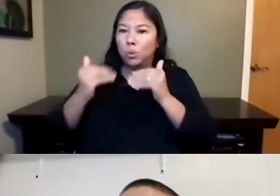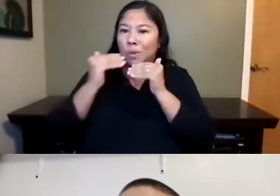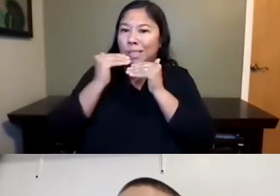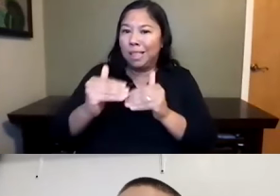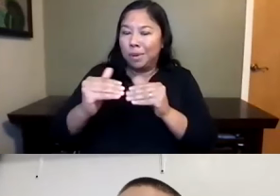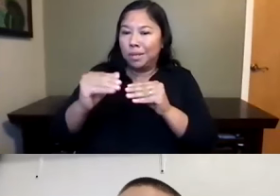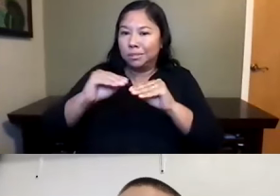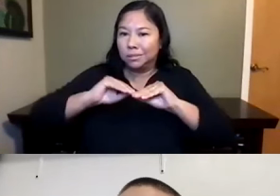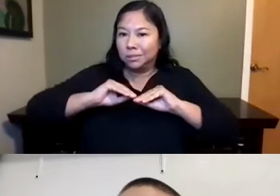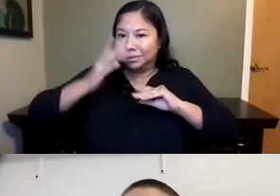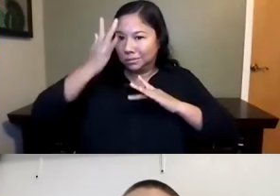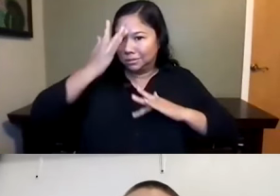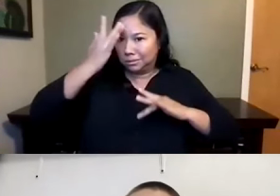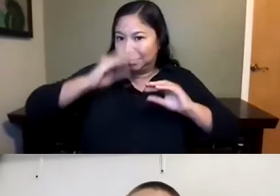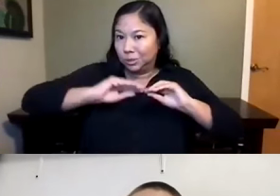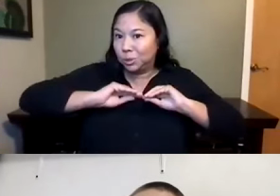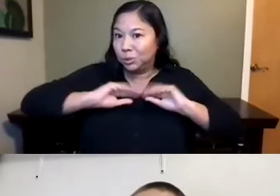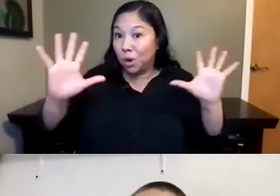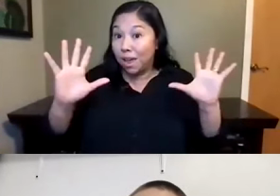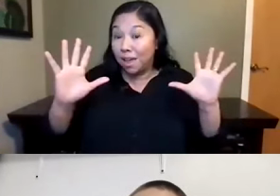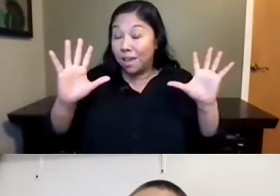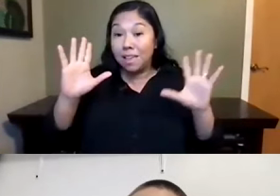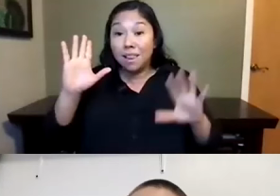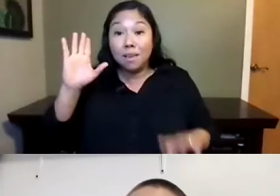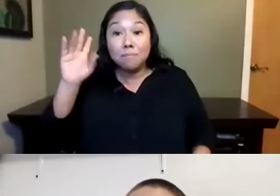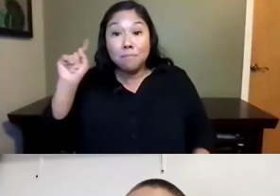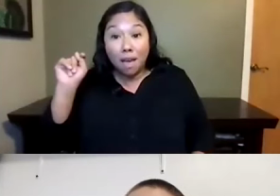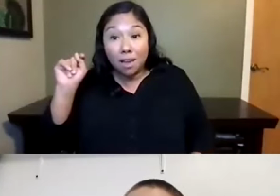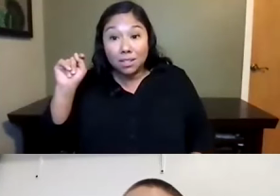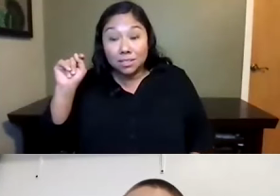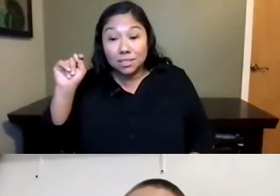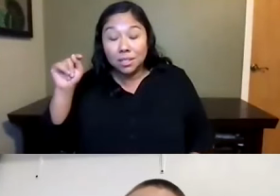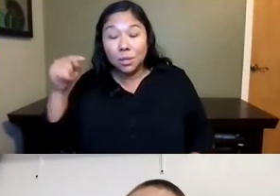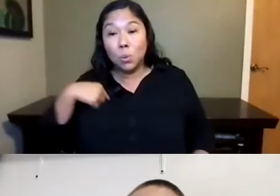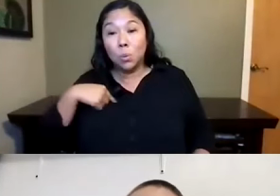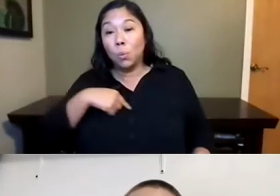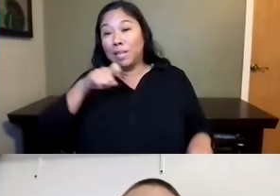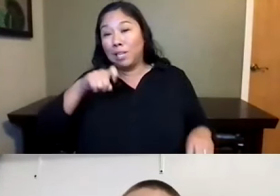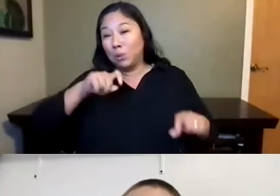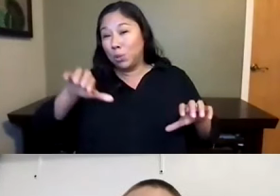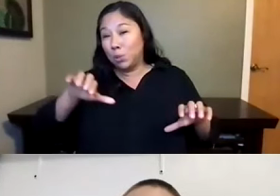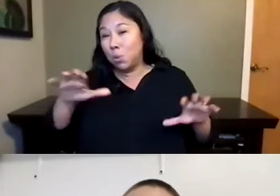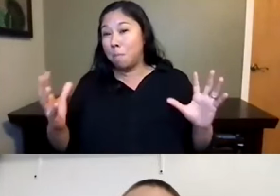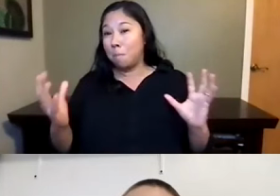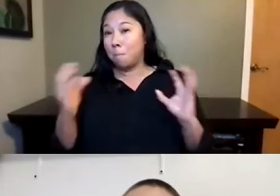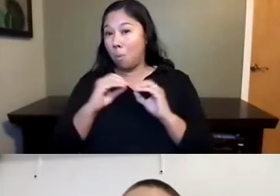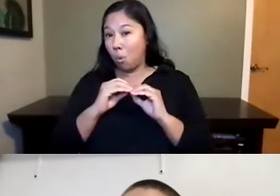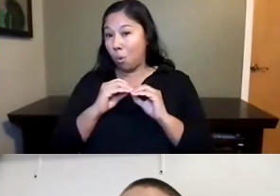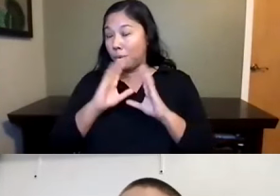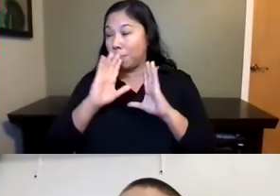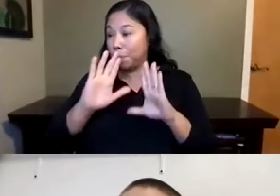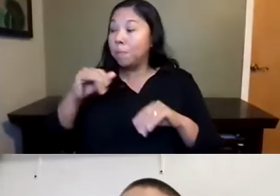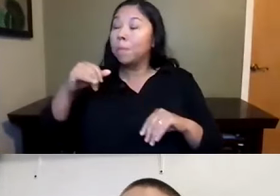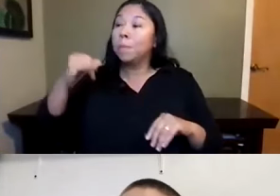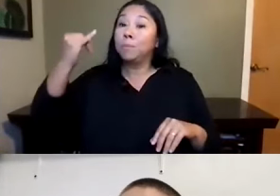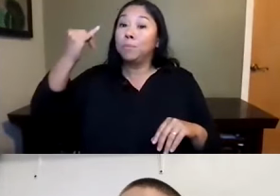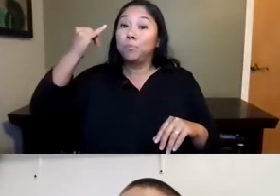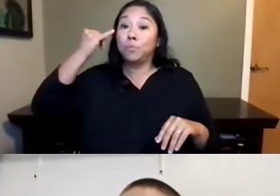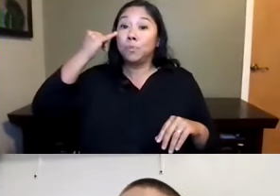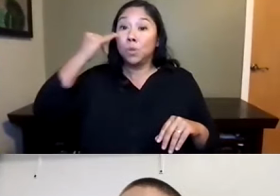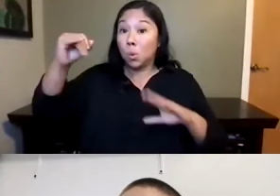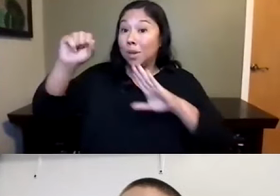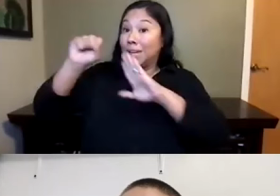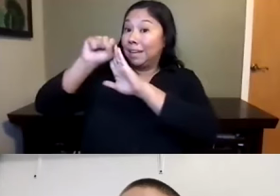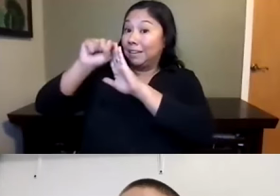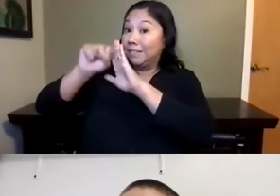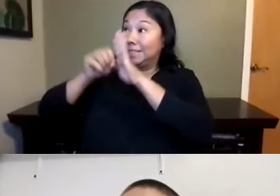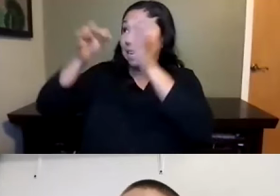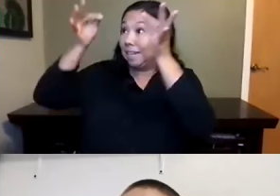However, I think we need to do more. Or, let's just say the state is deciding , and